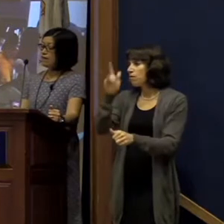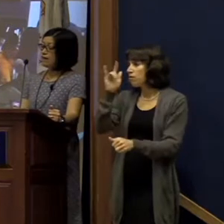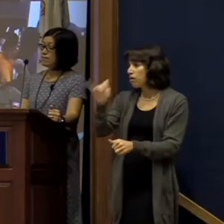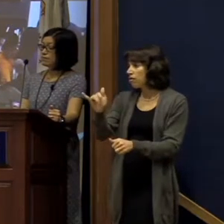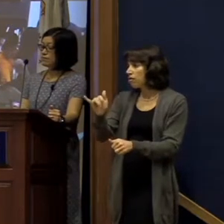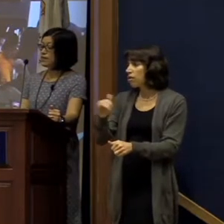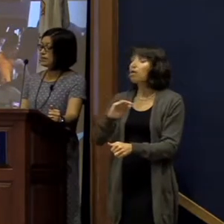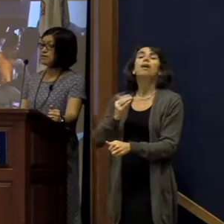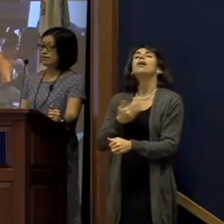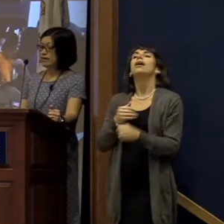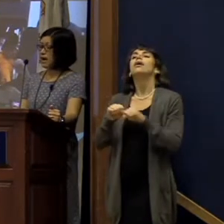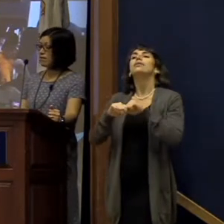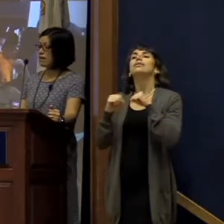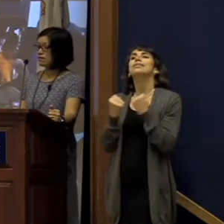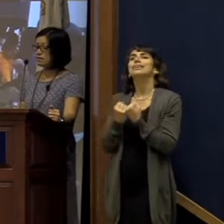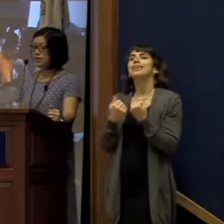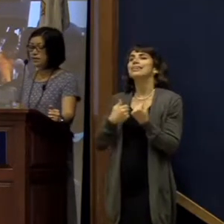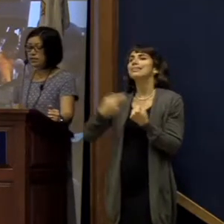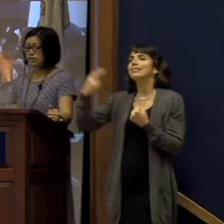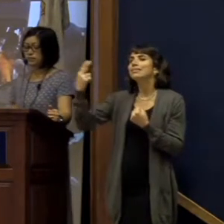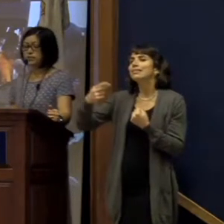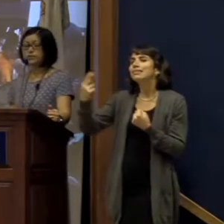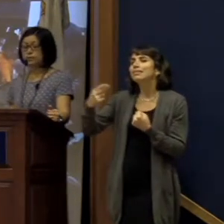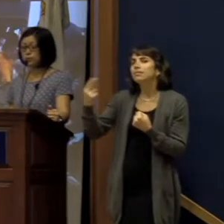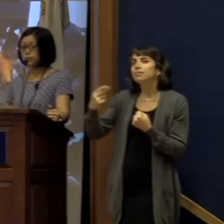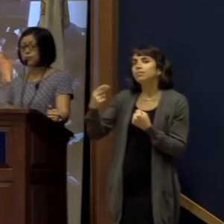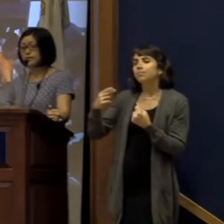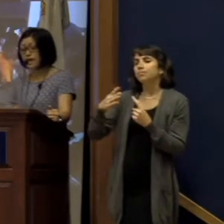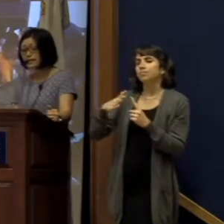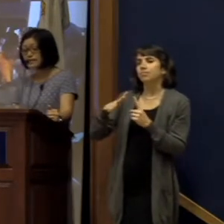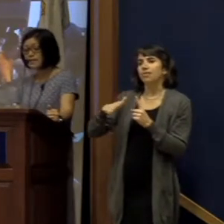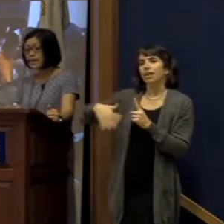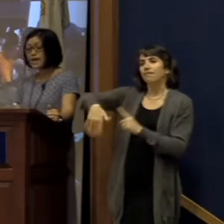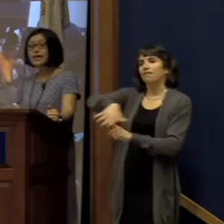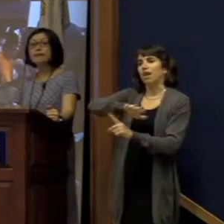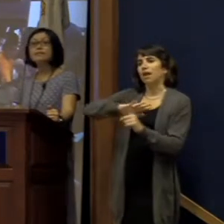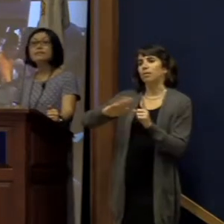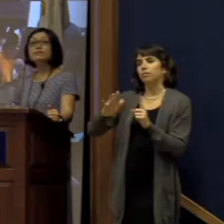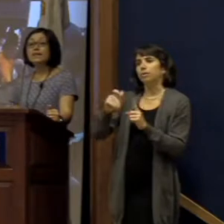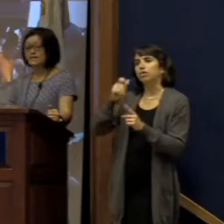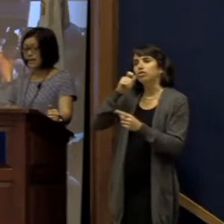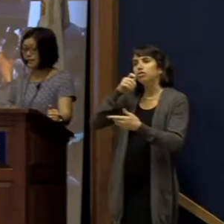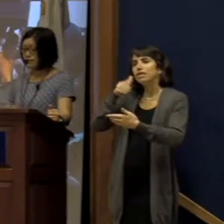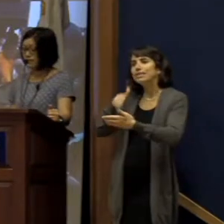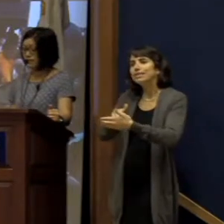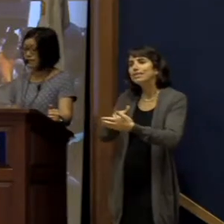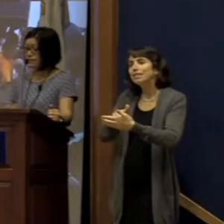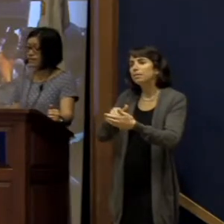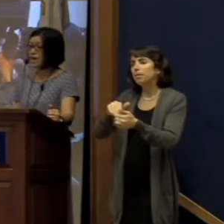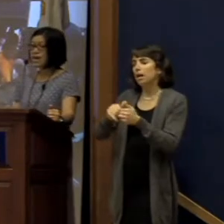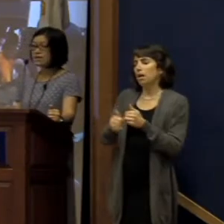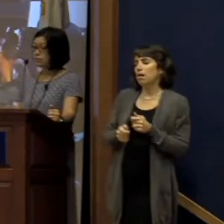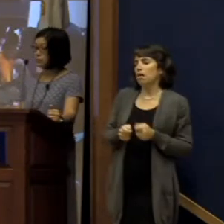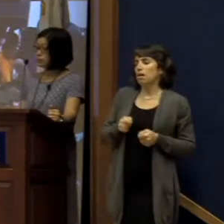environmental racism and hierarchical relationships between those who know science and how to manipulate scientific findings and those who do not